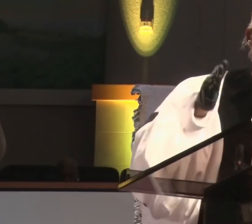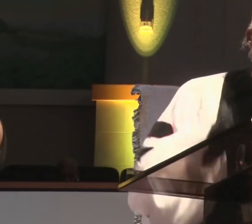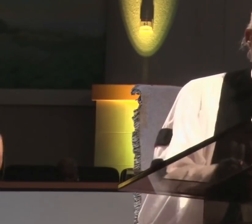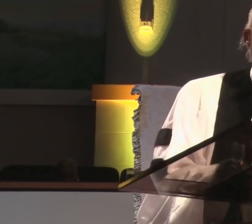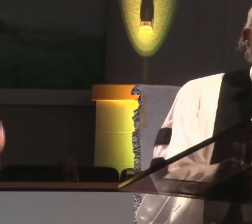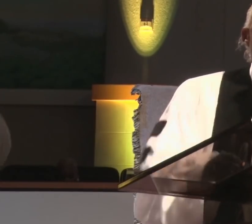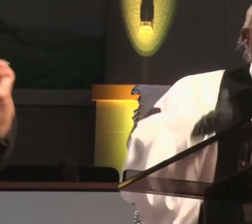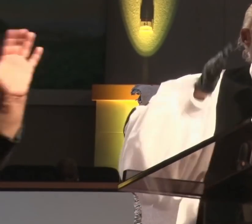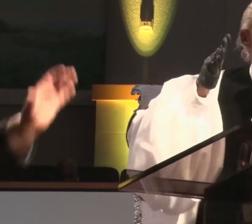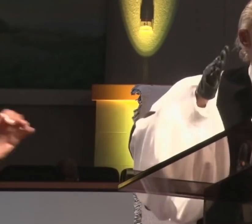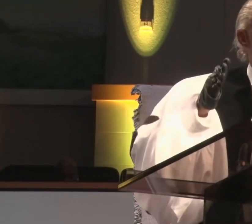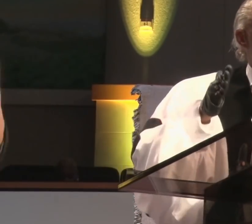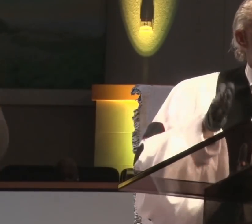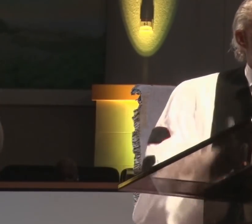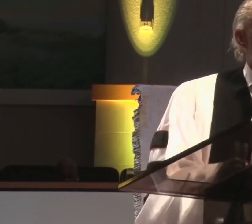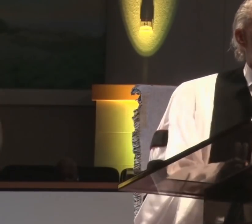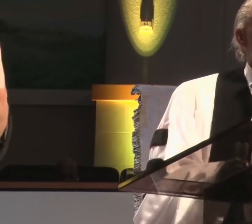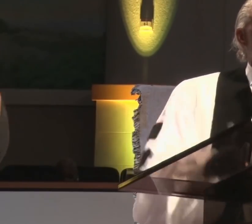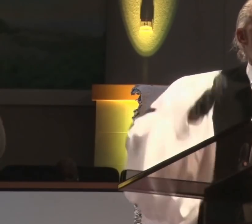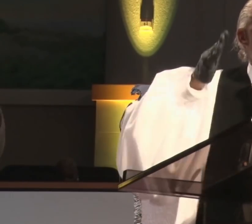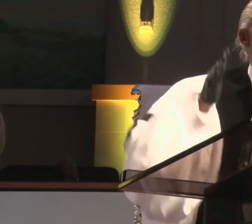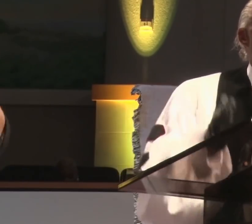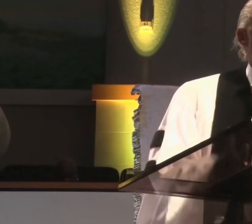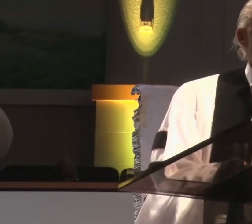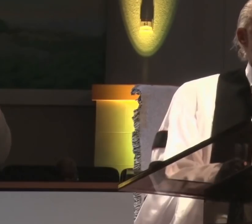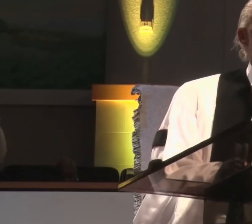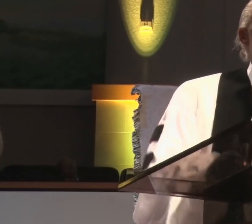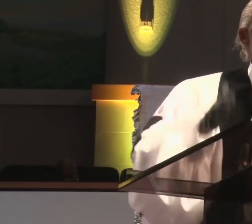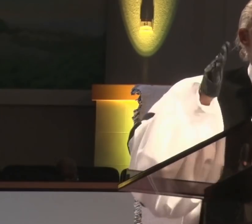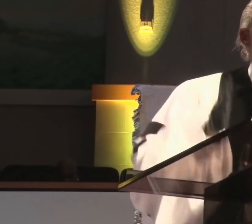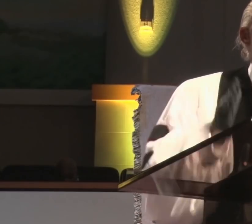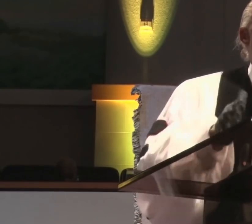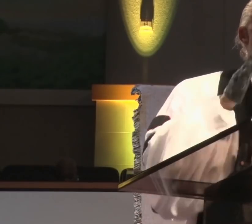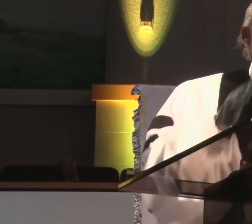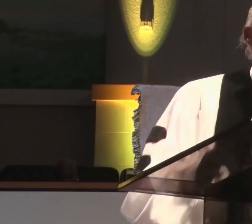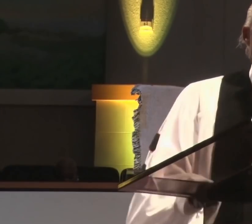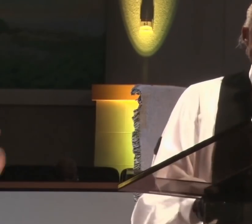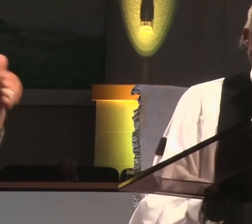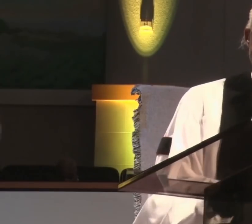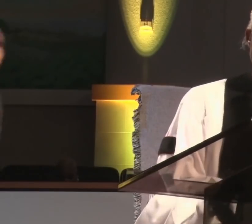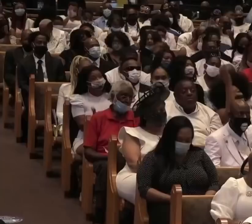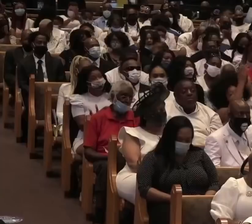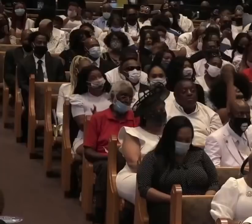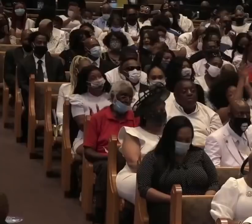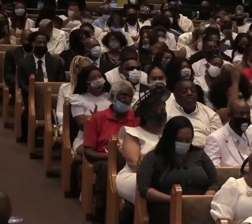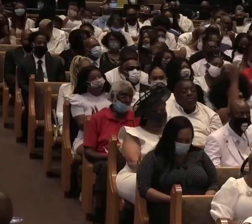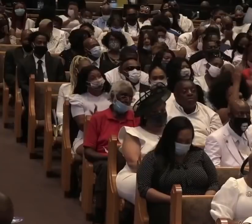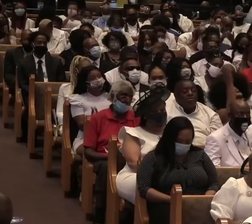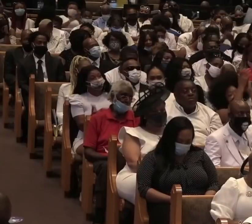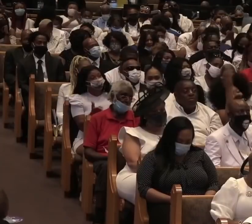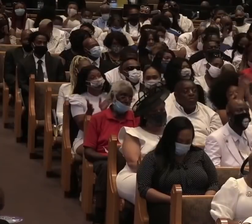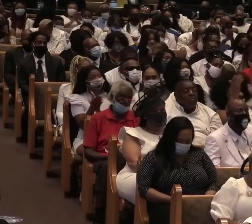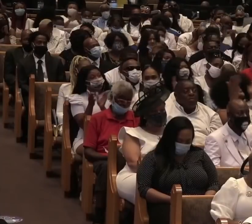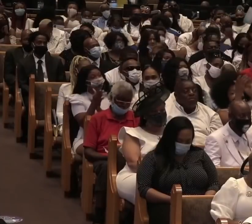UNTIL THE LAW IS UPHELD AND PEOPLE KNOW THEY WILL GO TO JAIL, THEY’RE GOING TO KEEP DOING IT BECAUSE THEY’RE